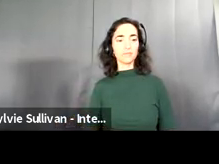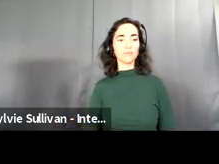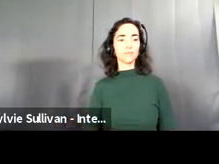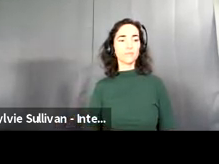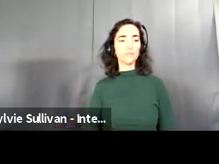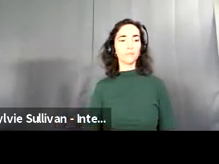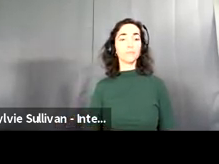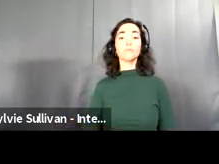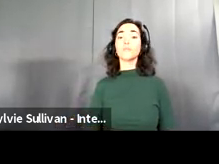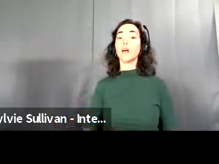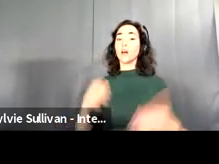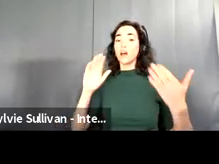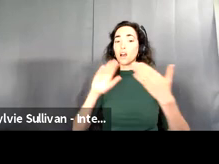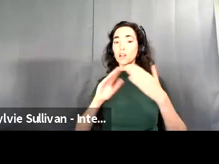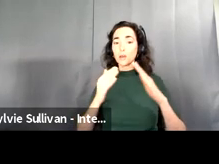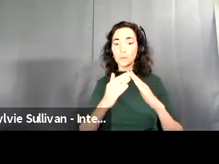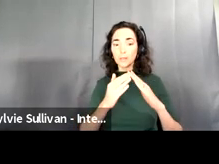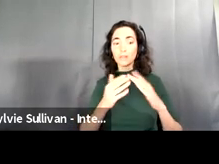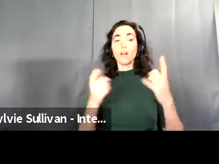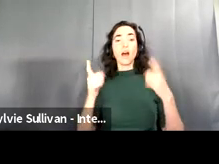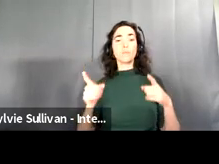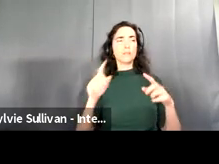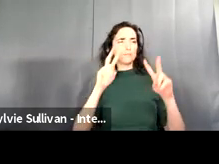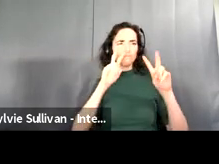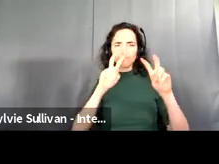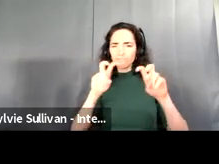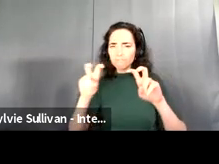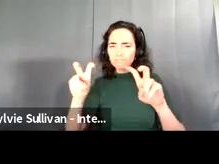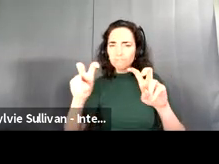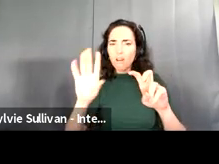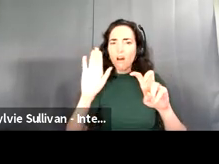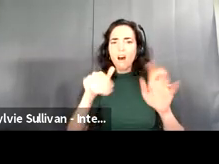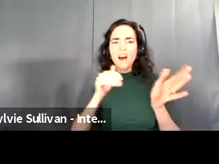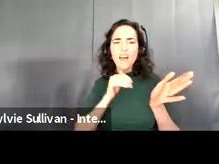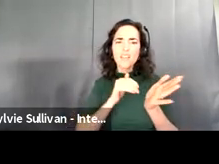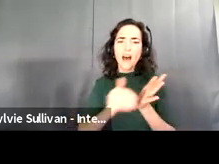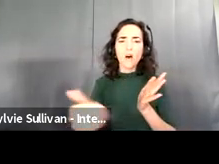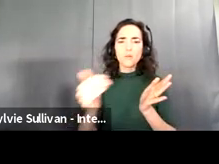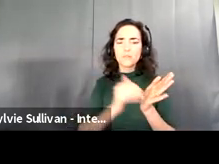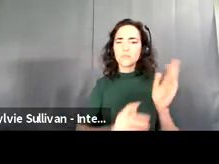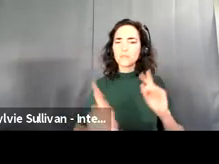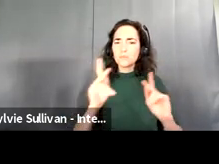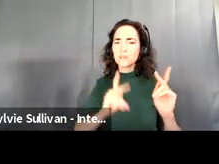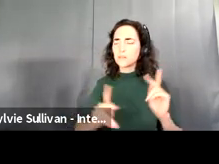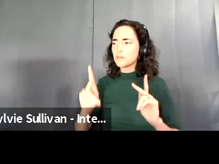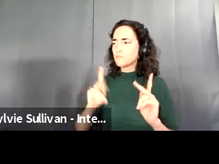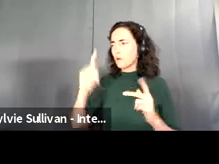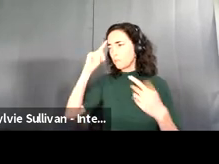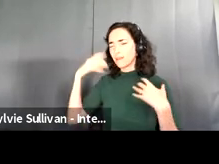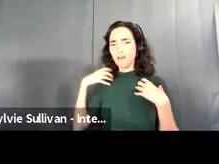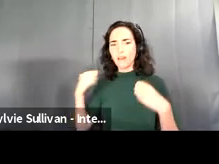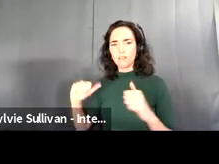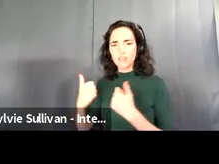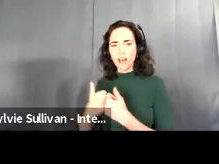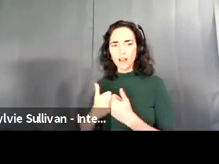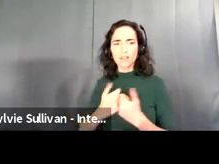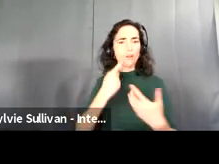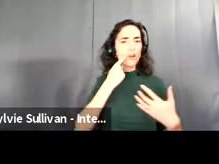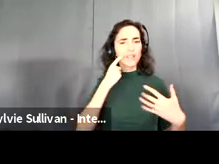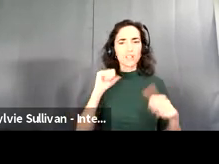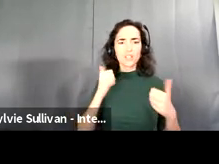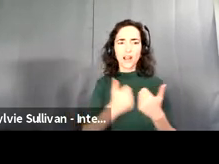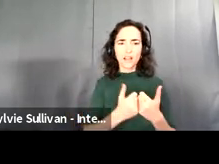When we took a deep look at our community. We saw that thousands of people living with mental health and substance use challenges were not getting the care they deserve.